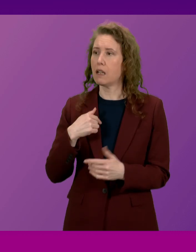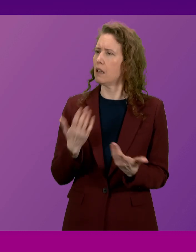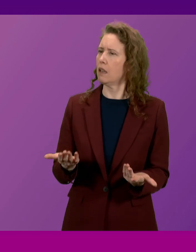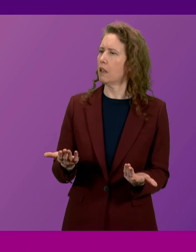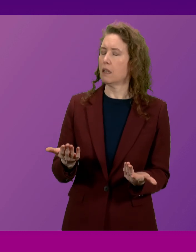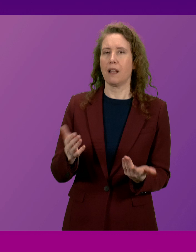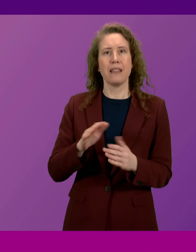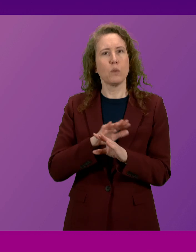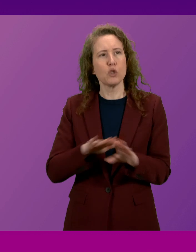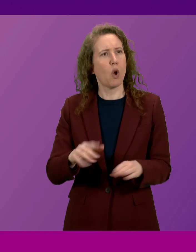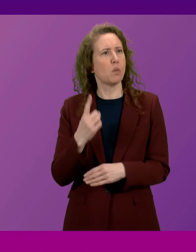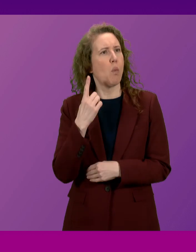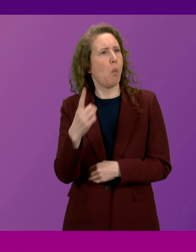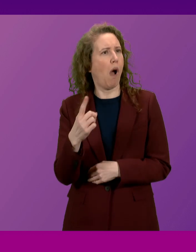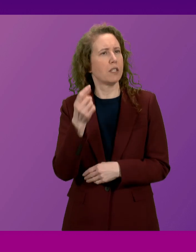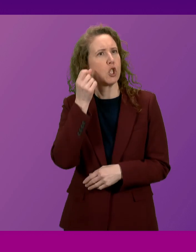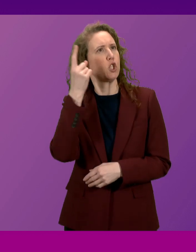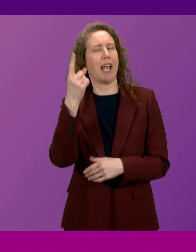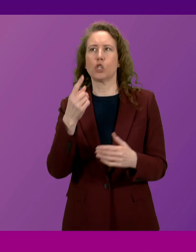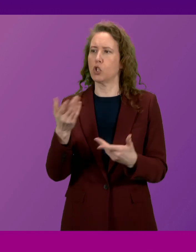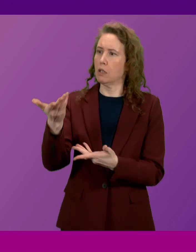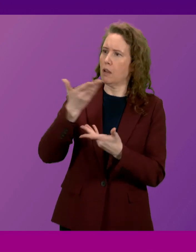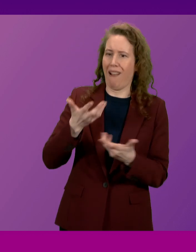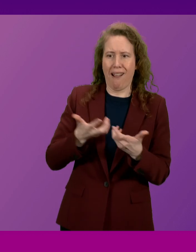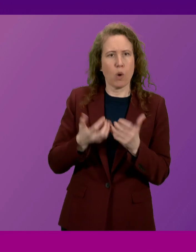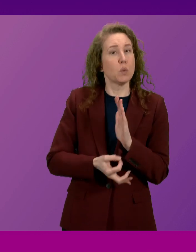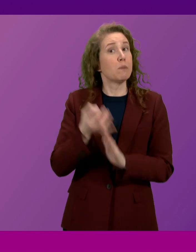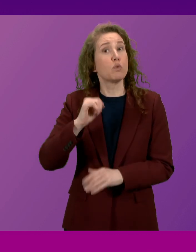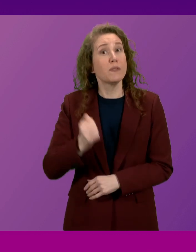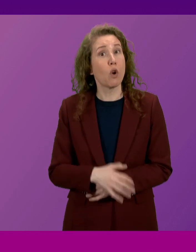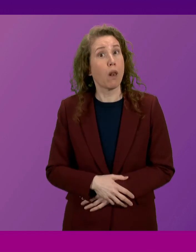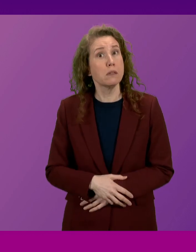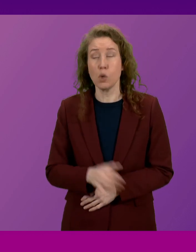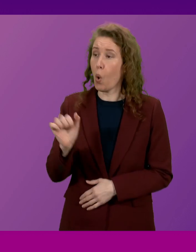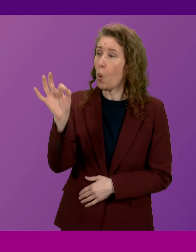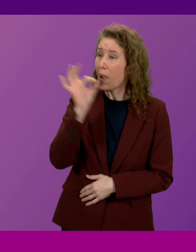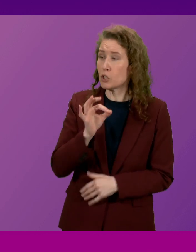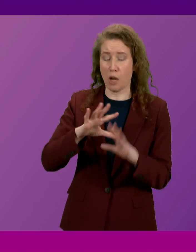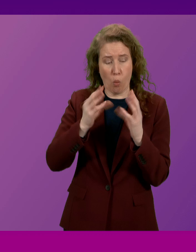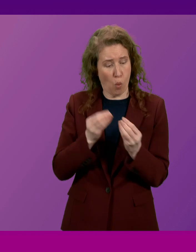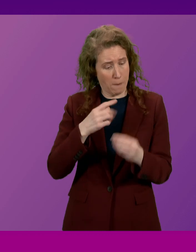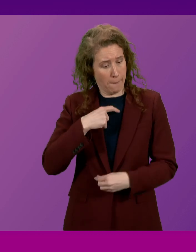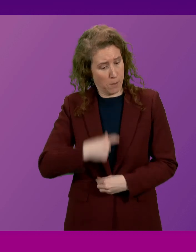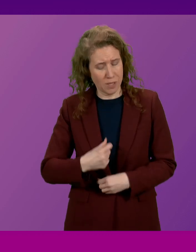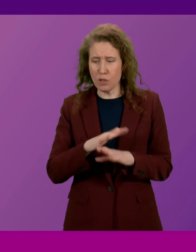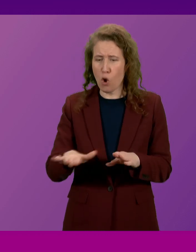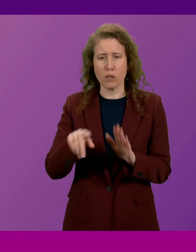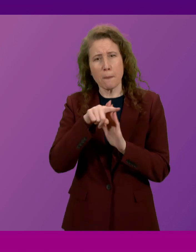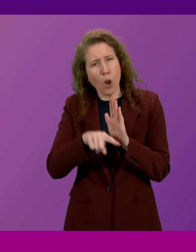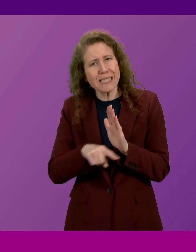a single suggestion in that question or a single example of how Scotland could be improved. The